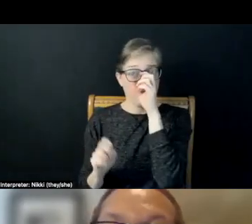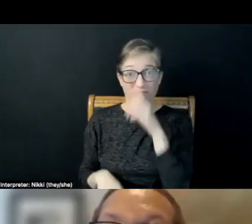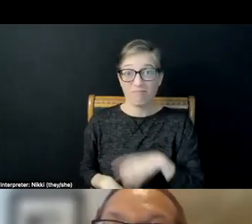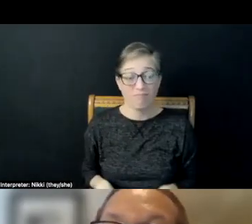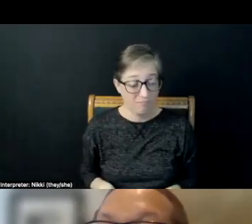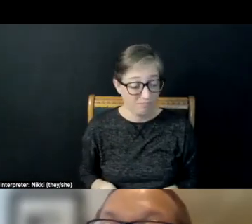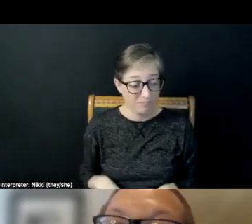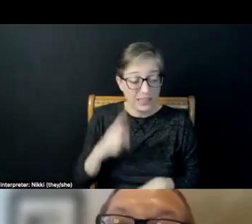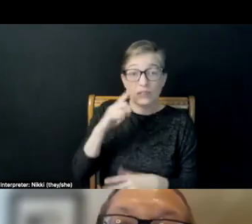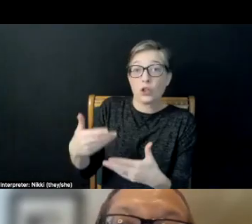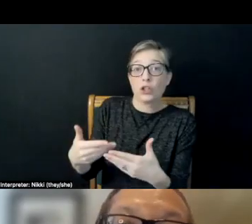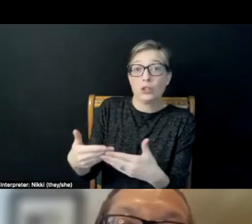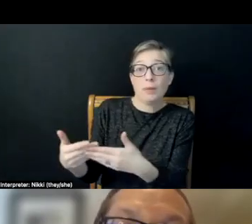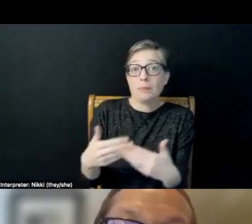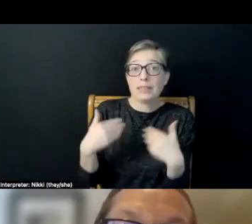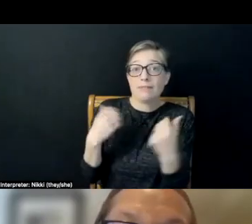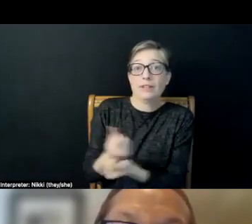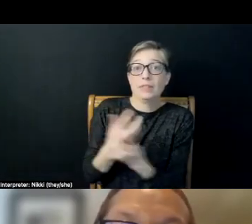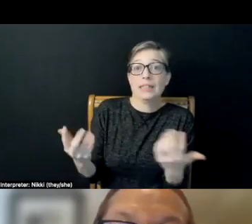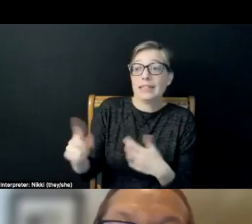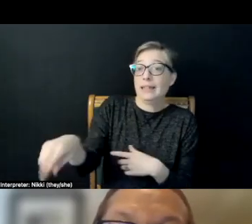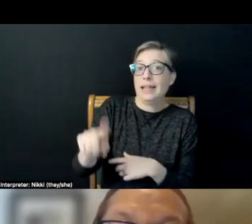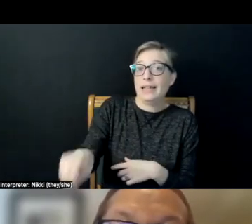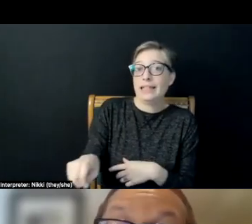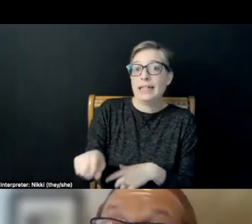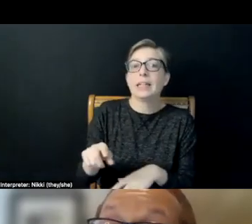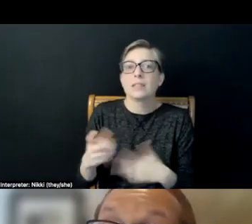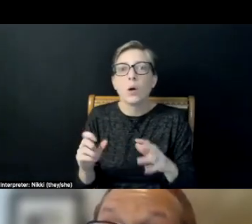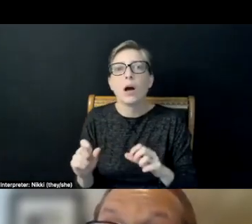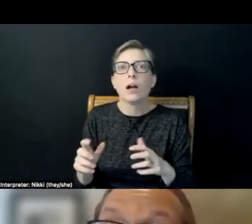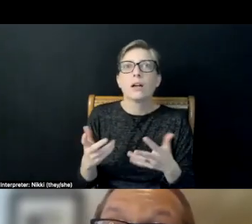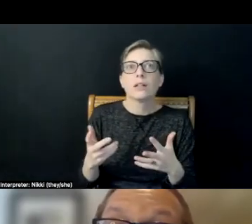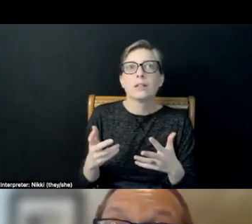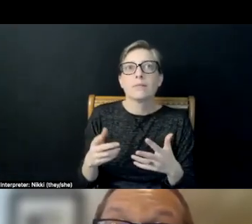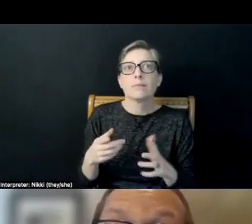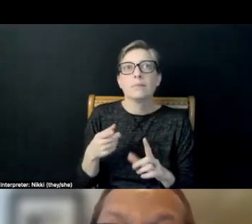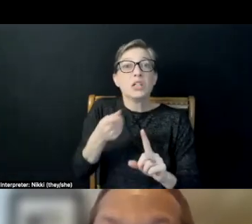it often can feel like that emotionally, you feel very exposed to everyone around you.